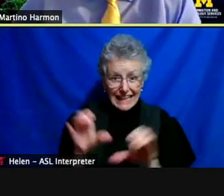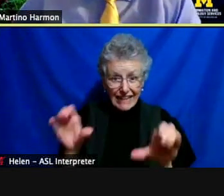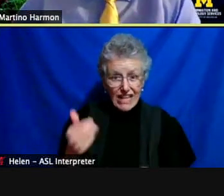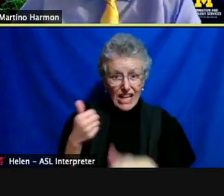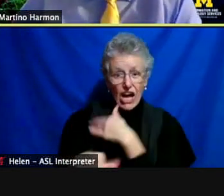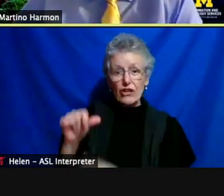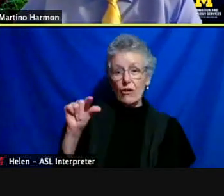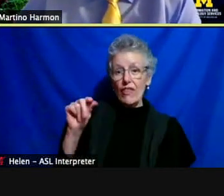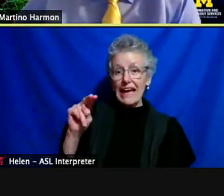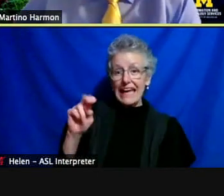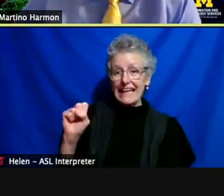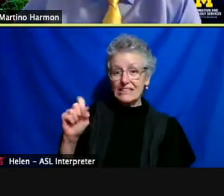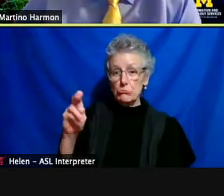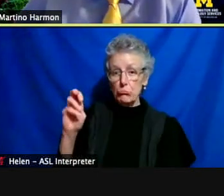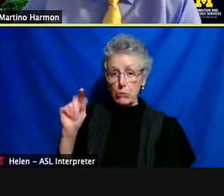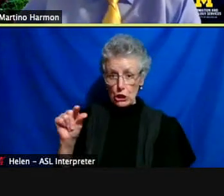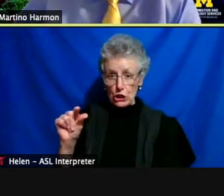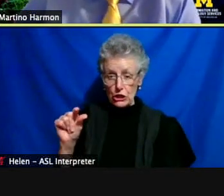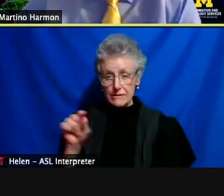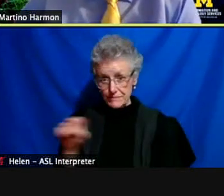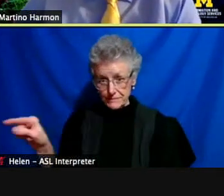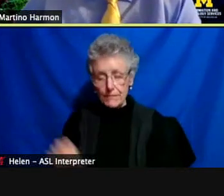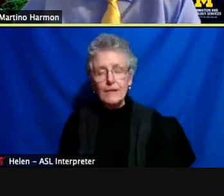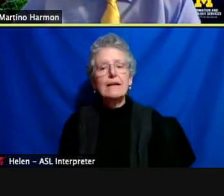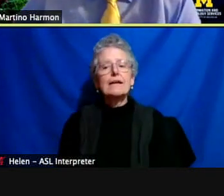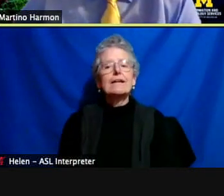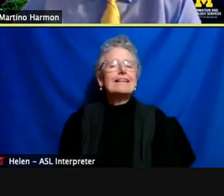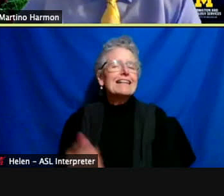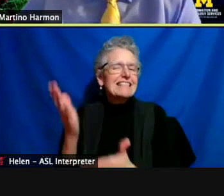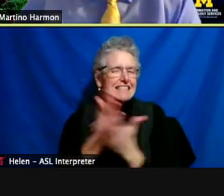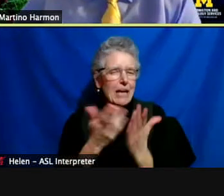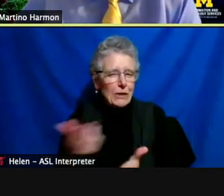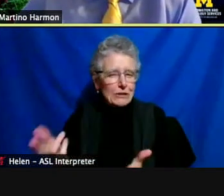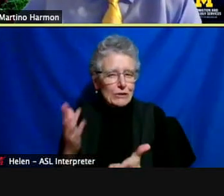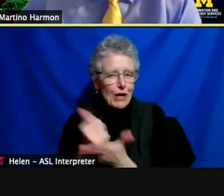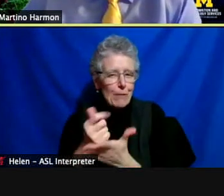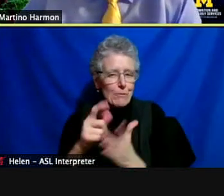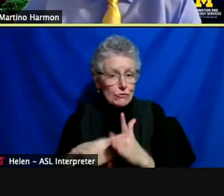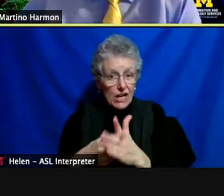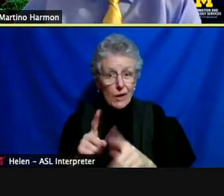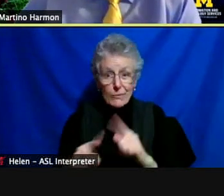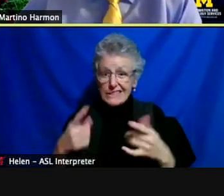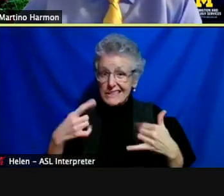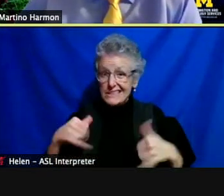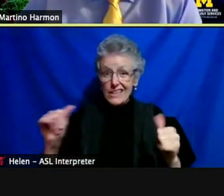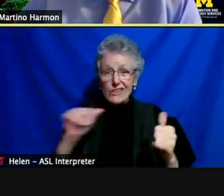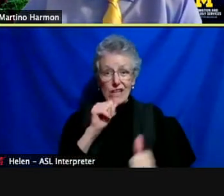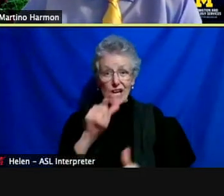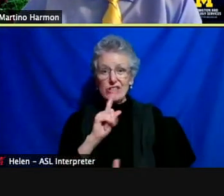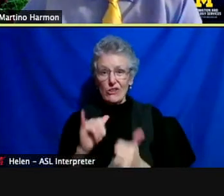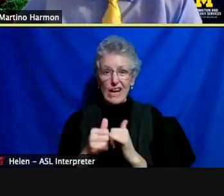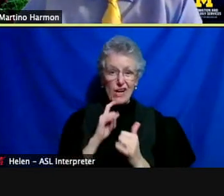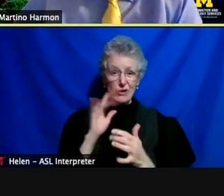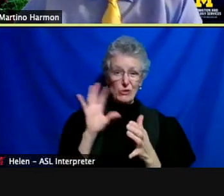These are resources just to get you started, but if you're still not sure how to get connected and how to get involved with civic engagement